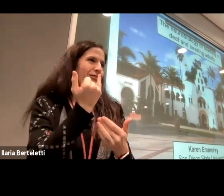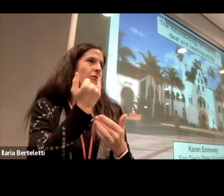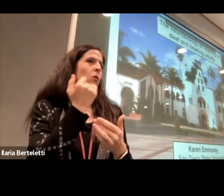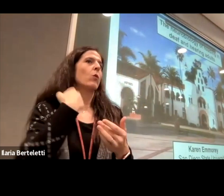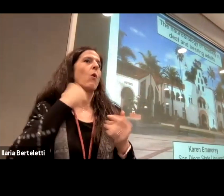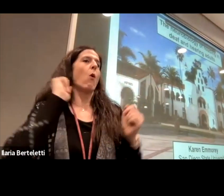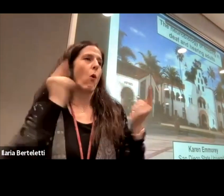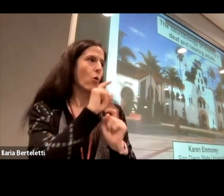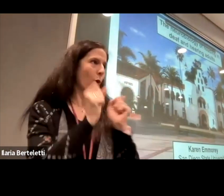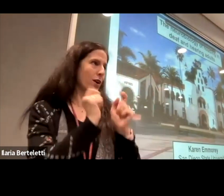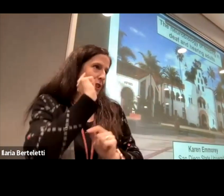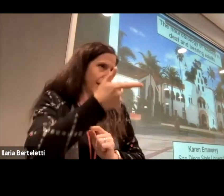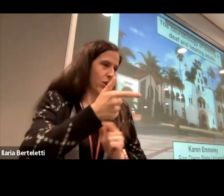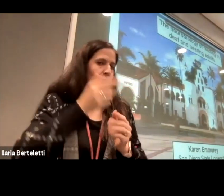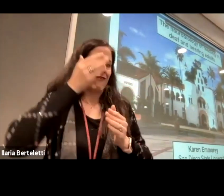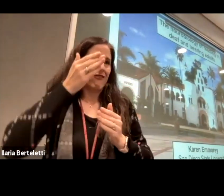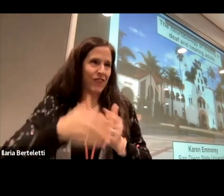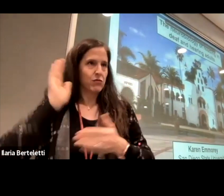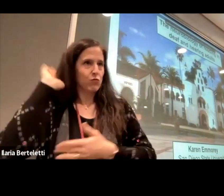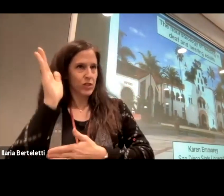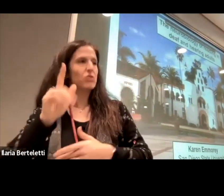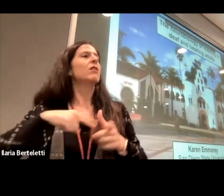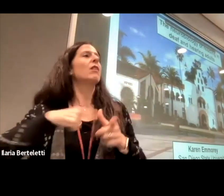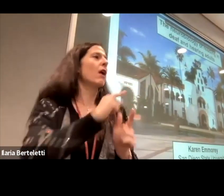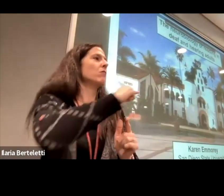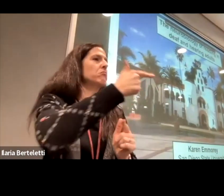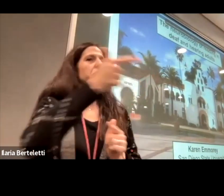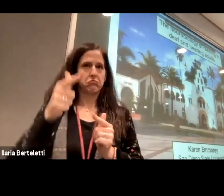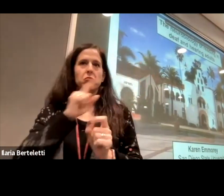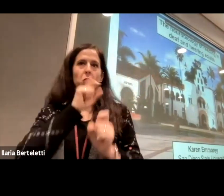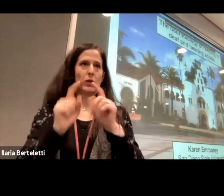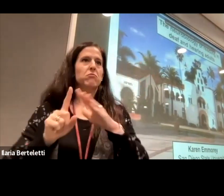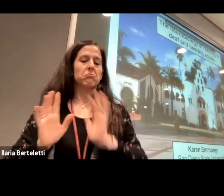presentation to run in its